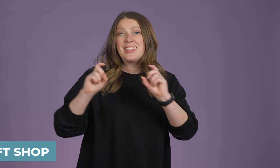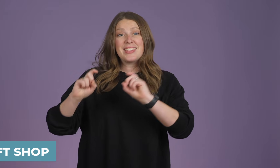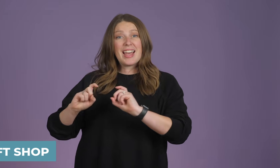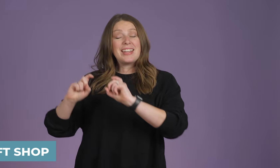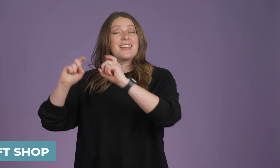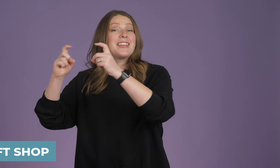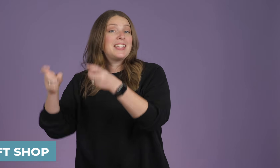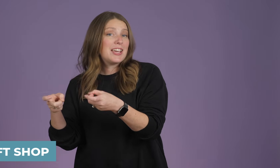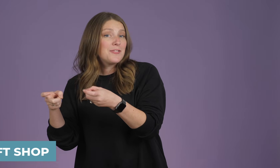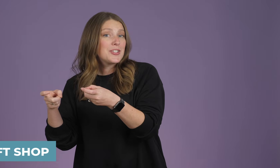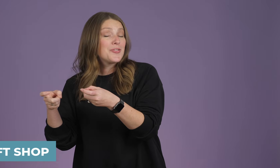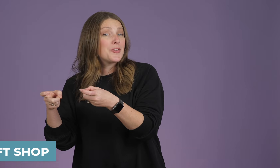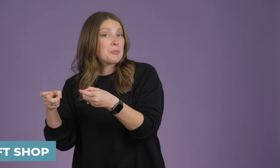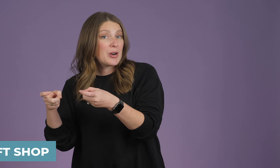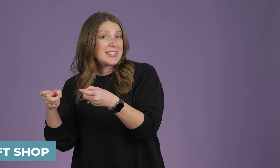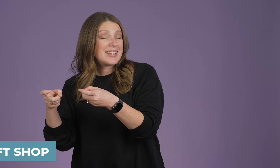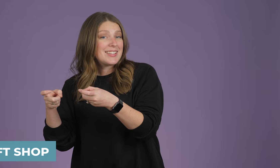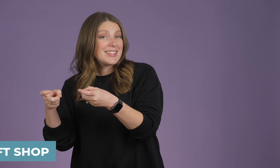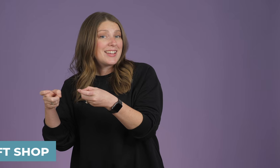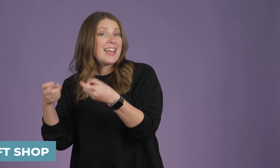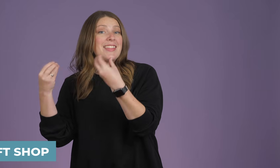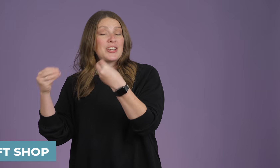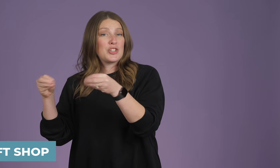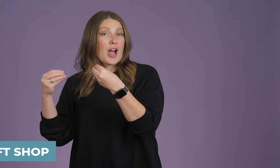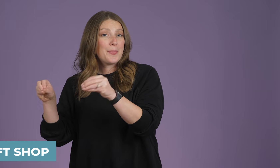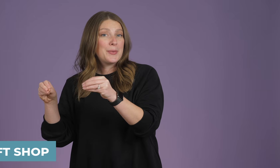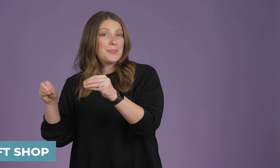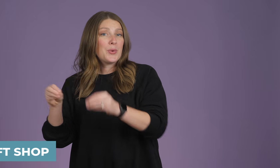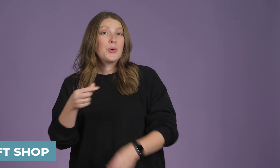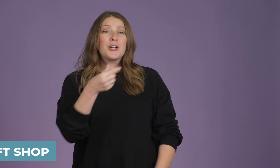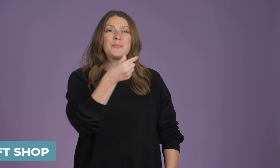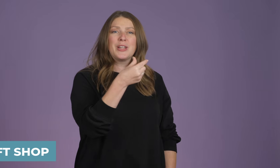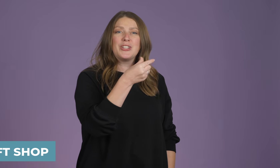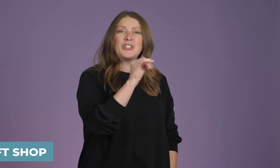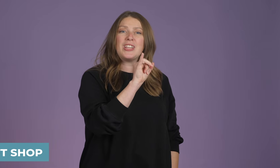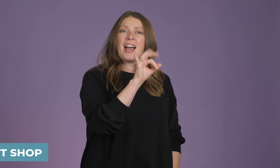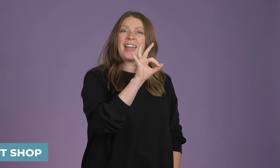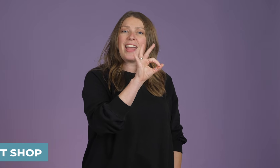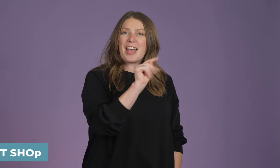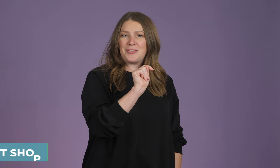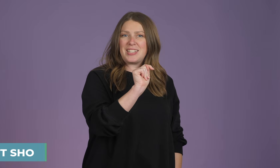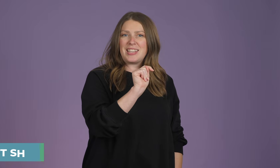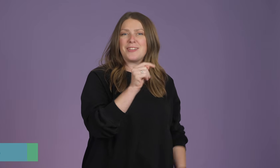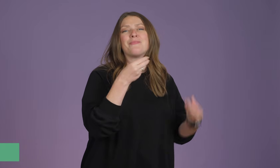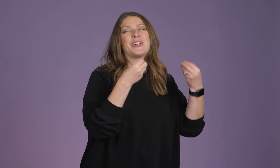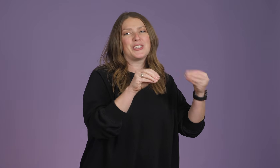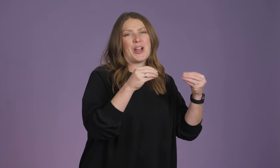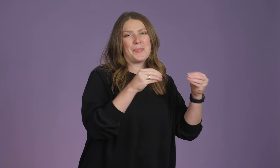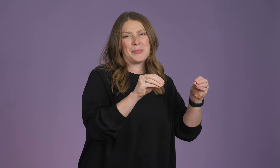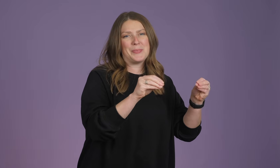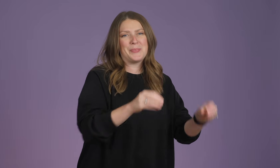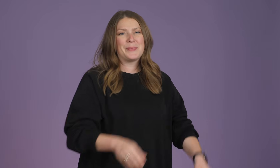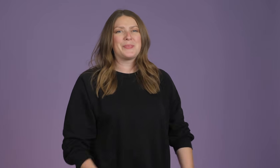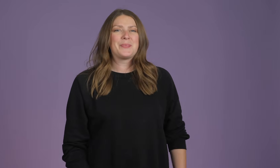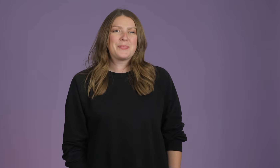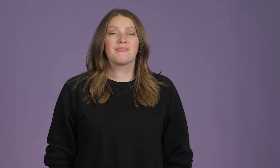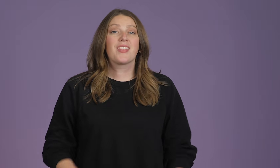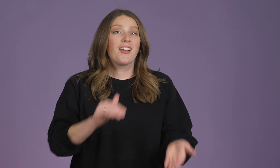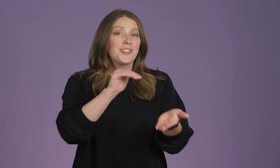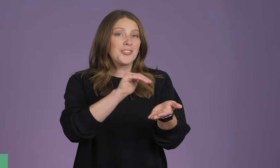The sign gift for present and then shop or G I F T shop.